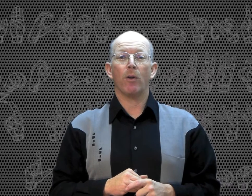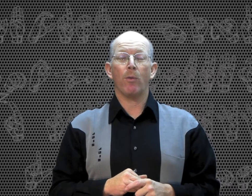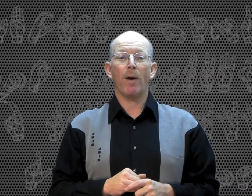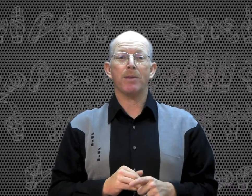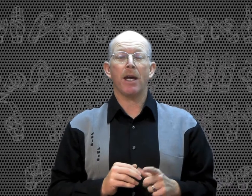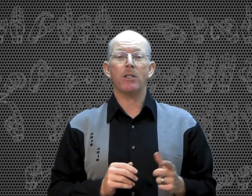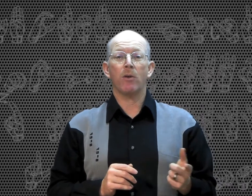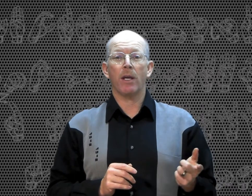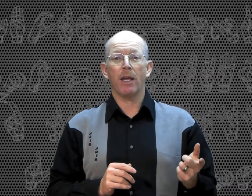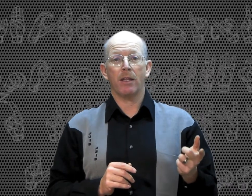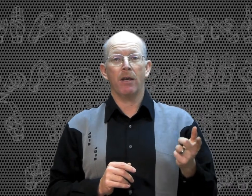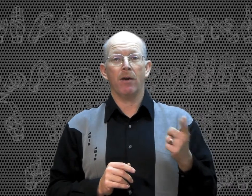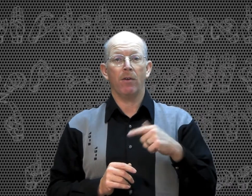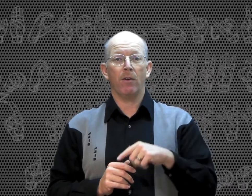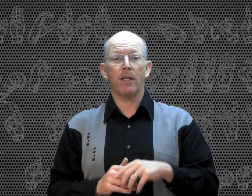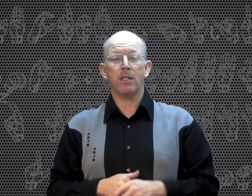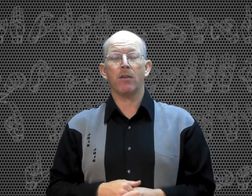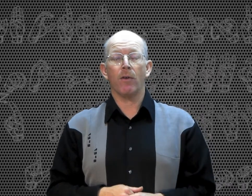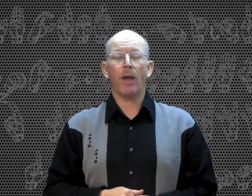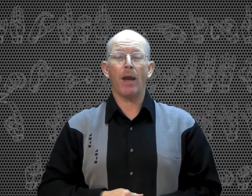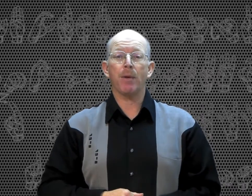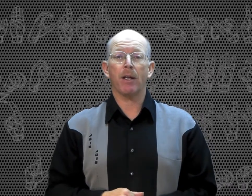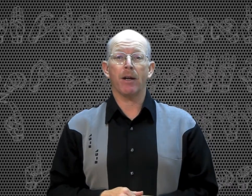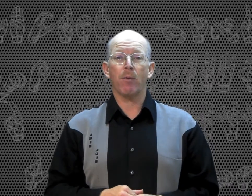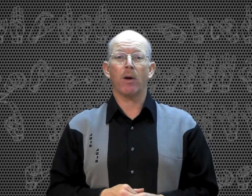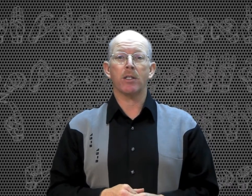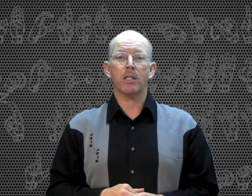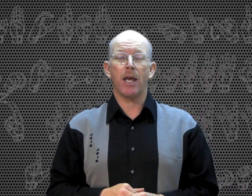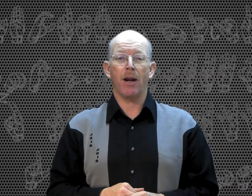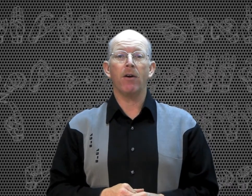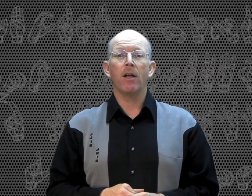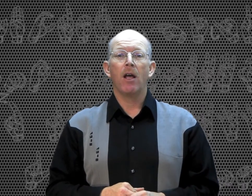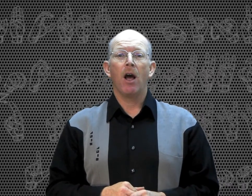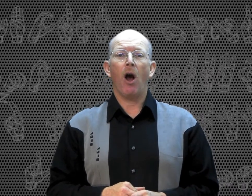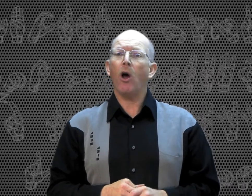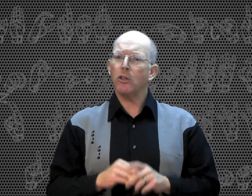If you go to the website you can get the list of the vocabulary words there.